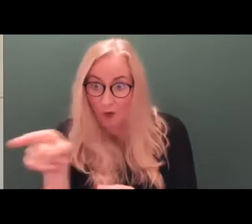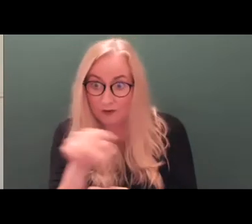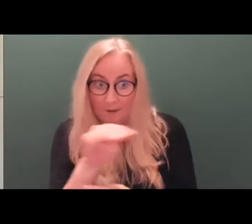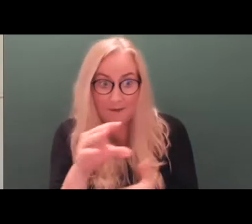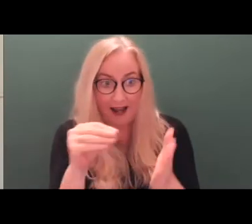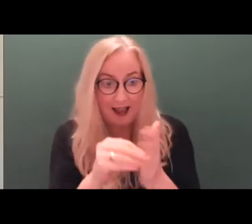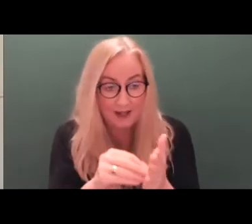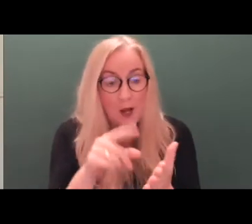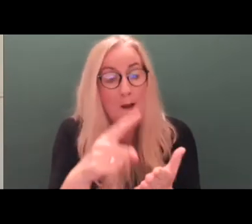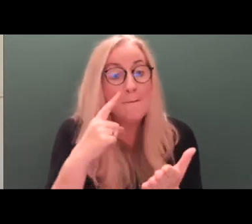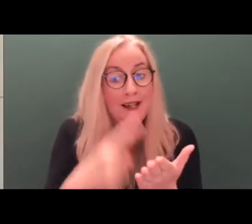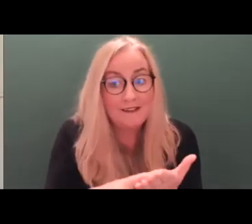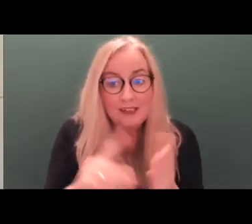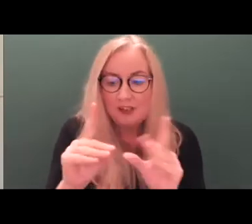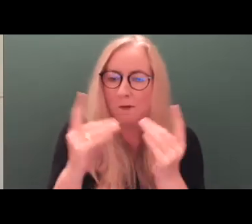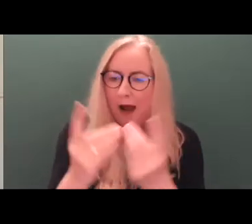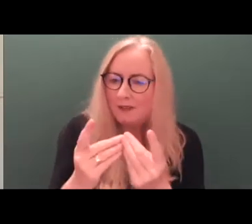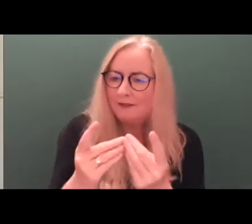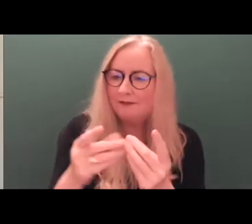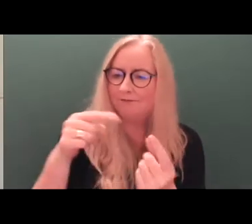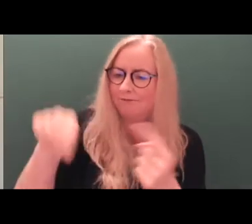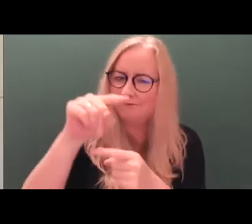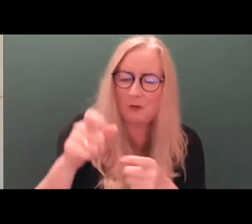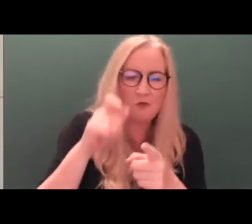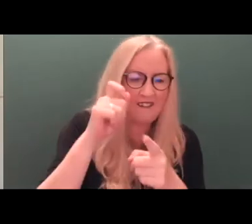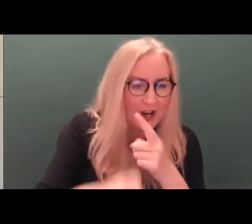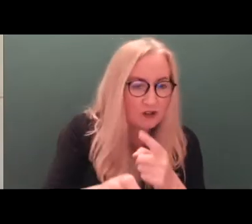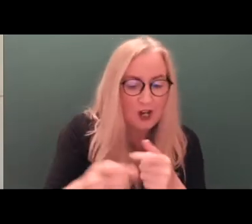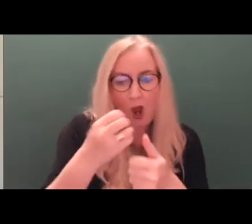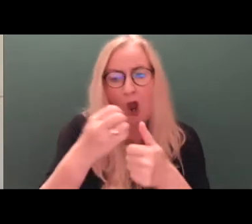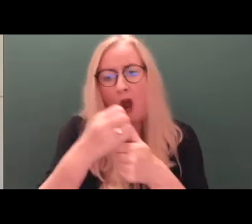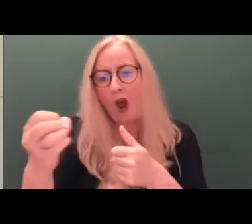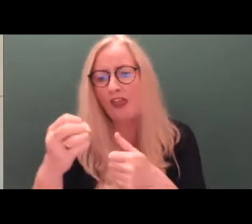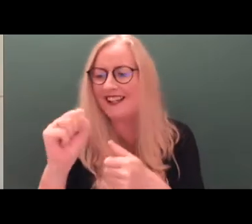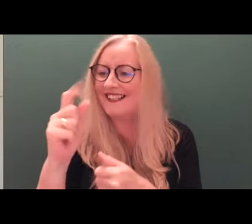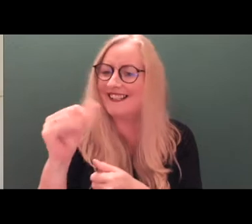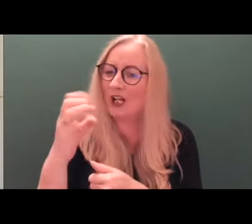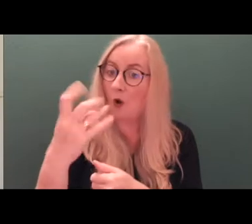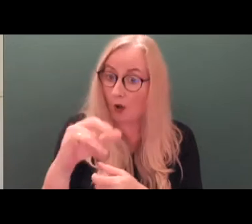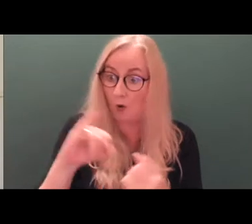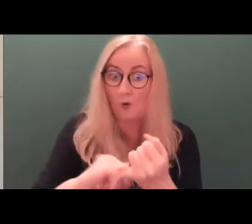that department officials, professionals and other stakeholders who are intend attending here today